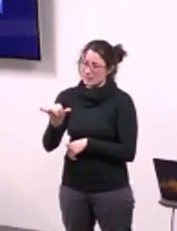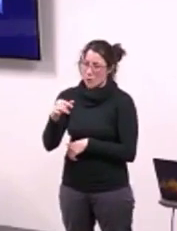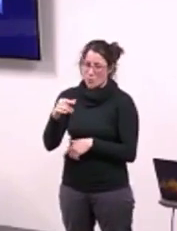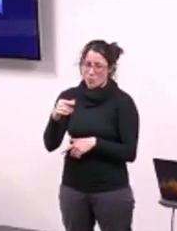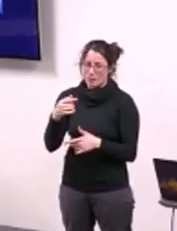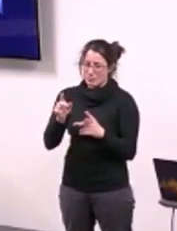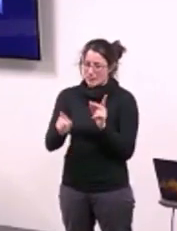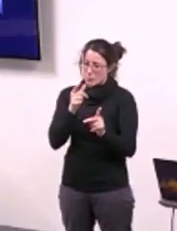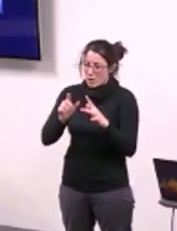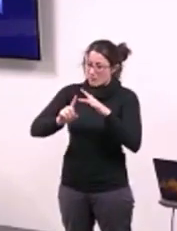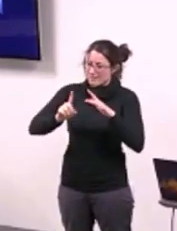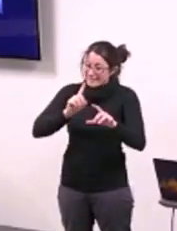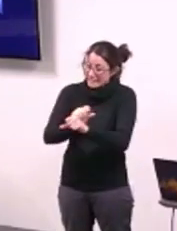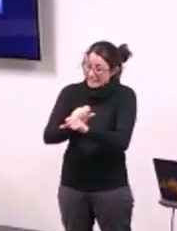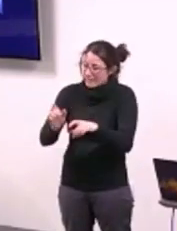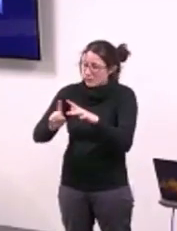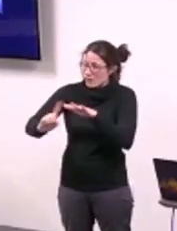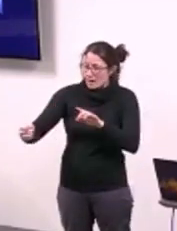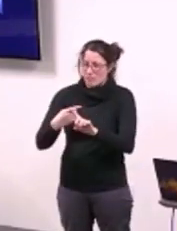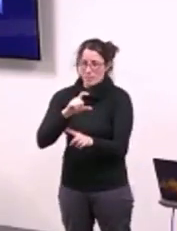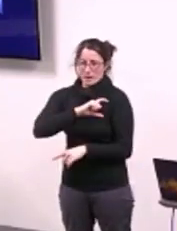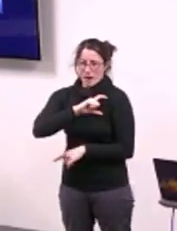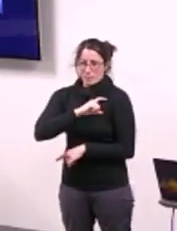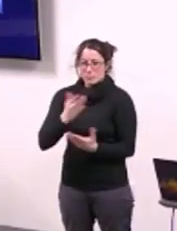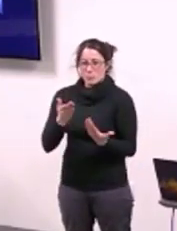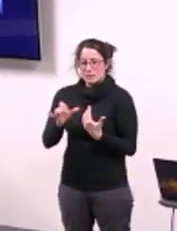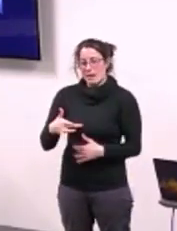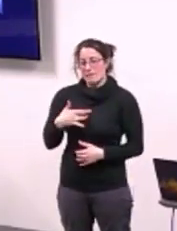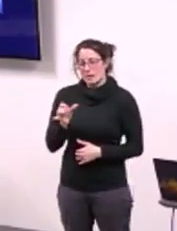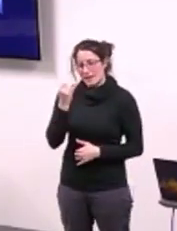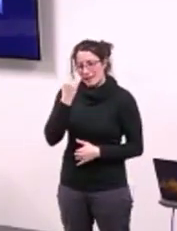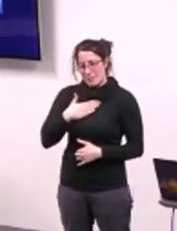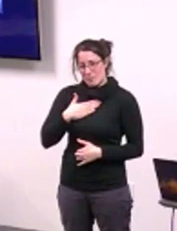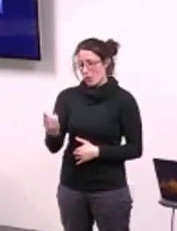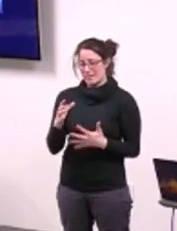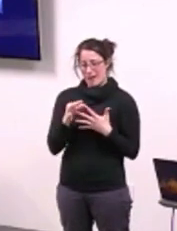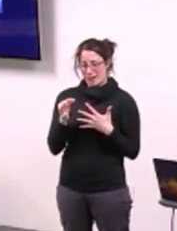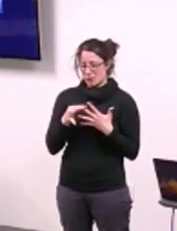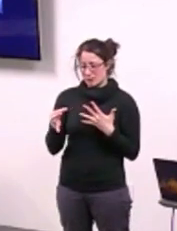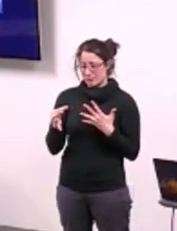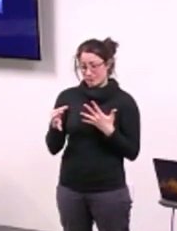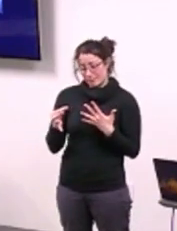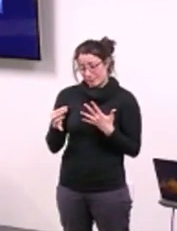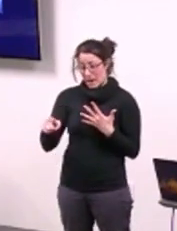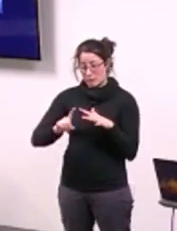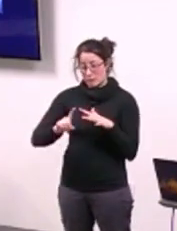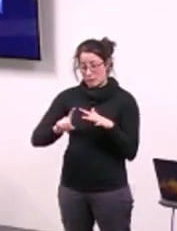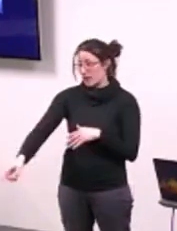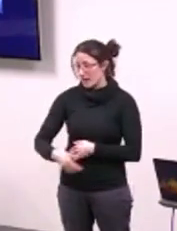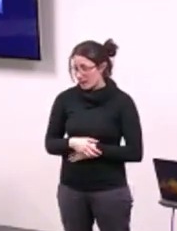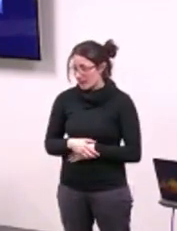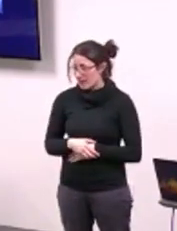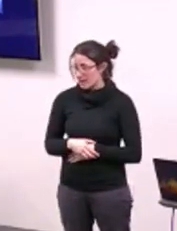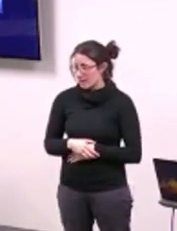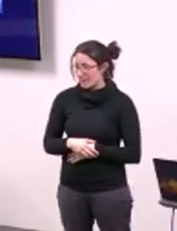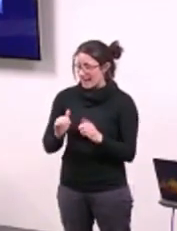What does it mean when you feel like your only option is to run? And that's what my ancestors did.